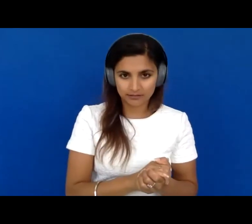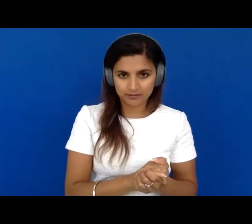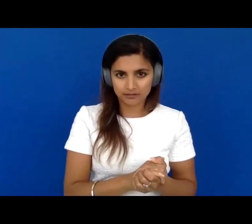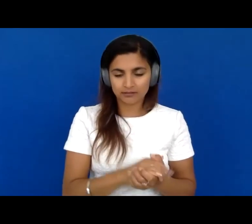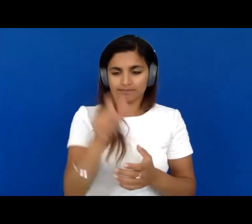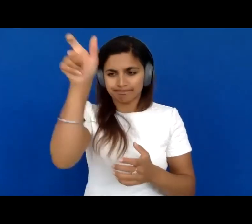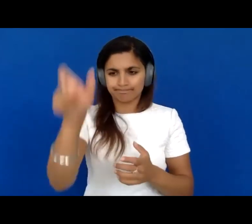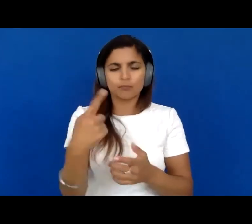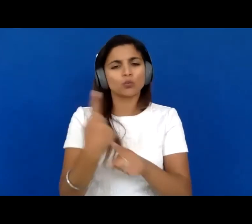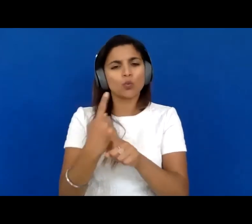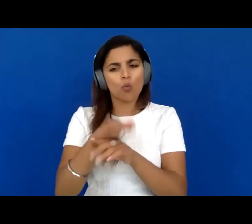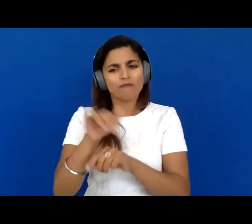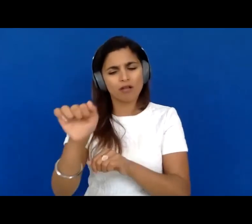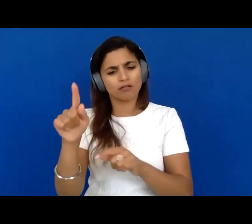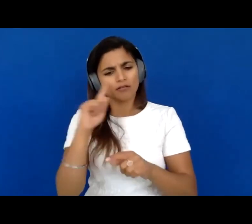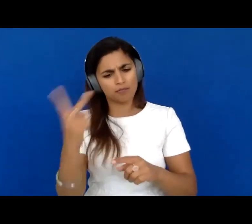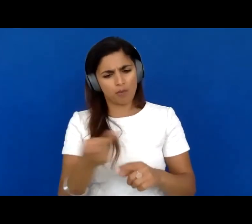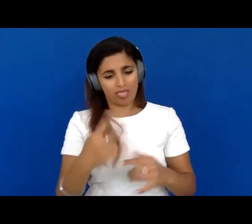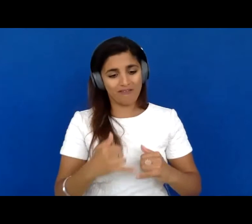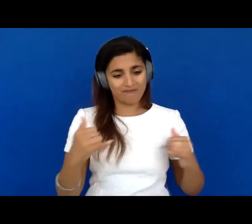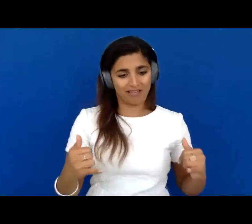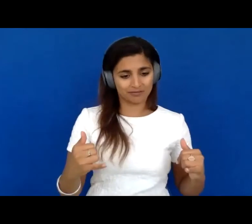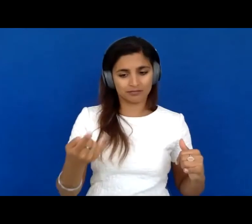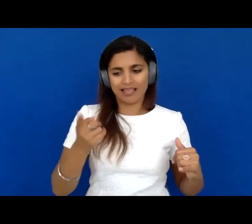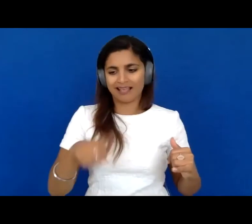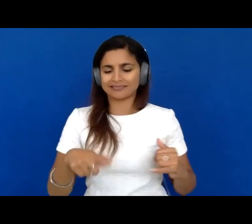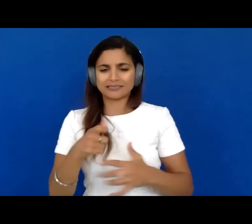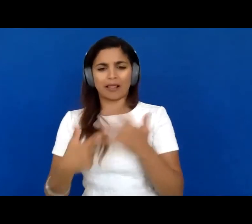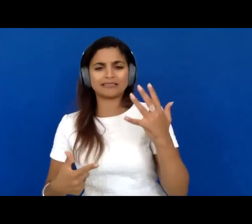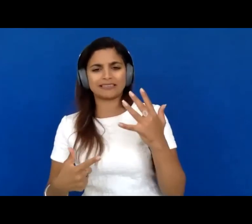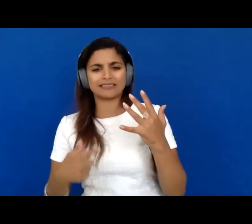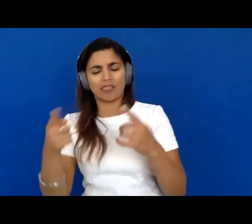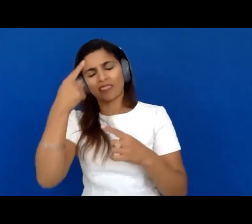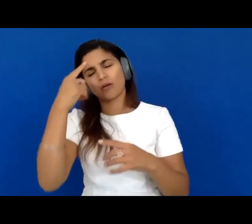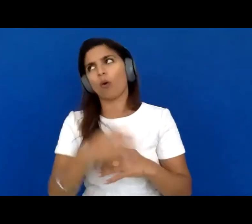and disability are highly pathologized both useless madam as medical and/or